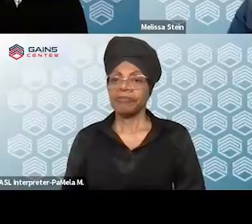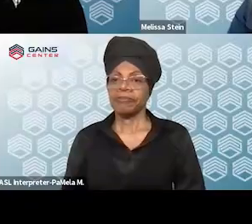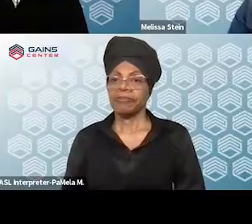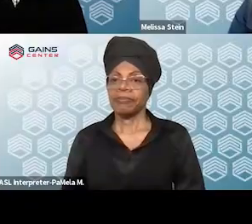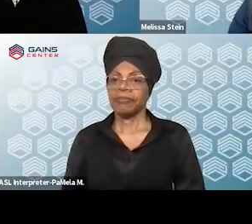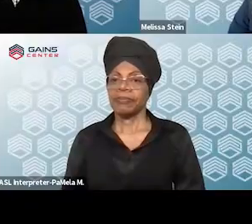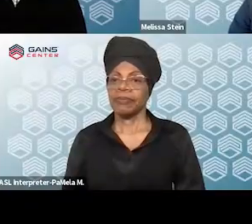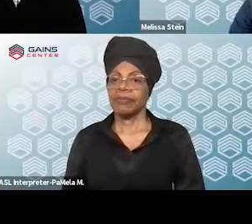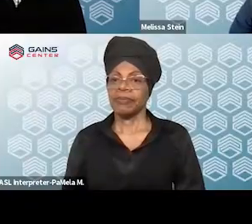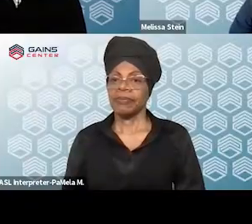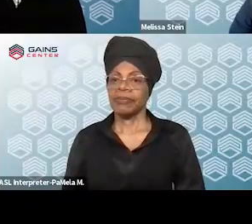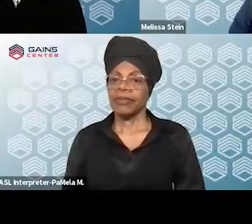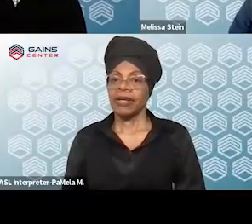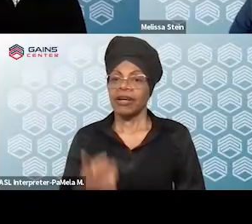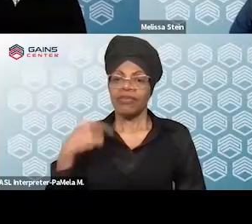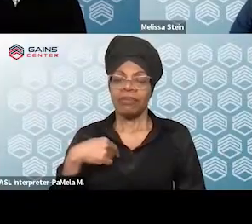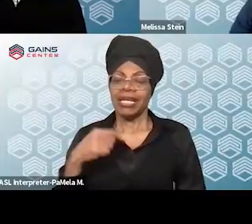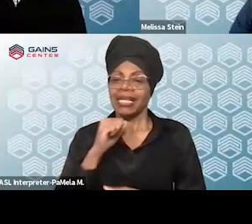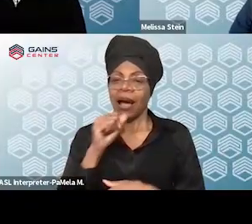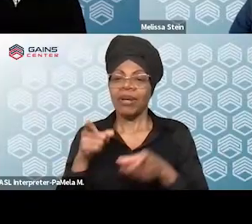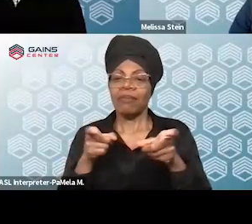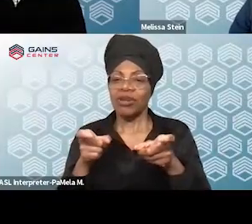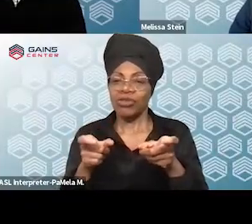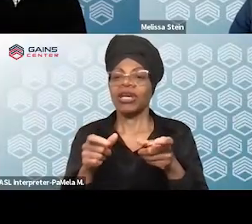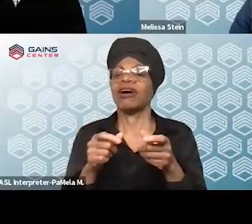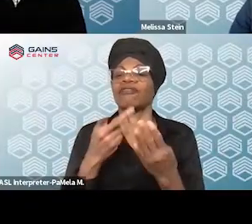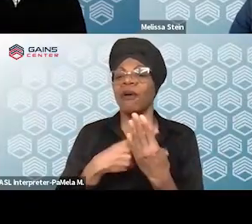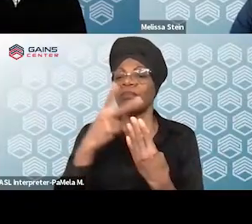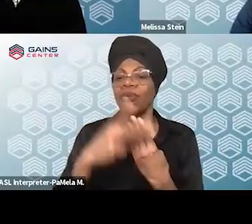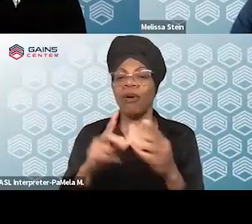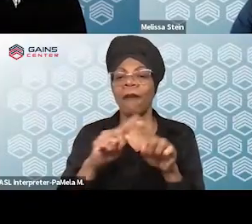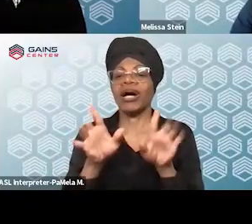to me, not being an administrator of a program, but to me, it's worth the return.